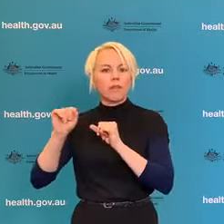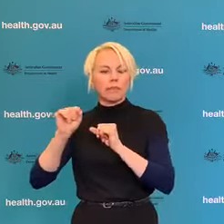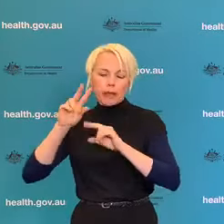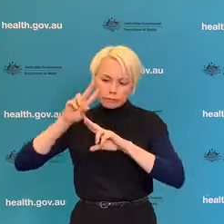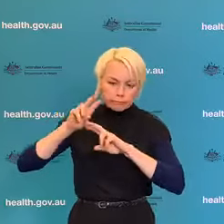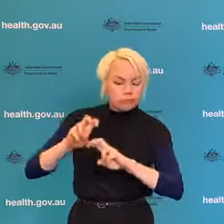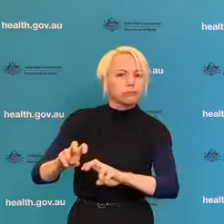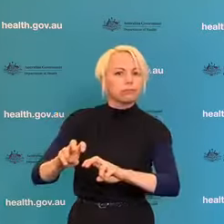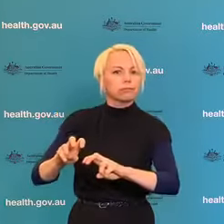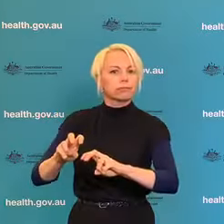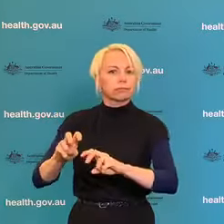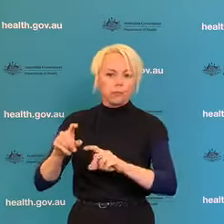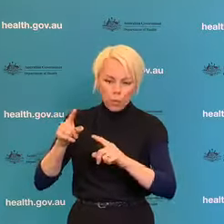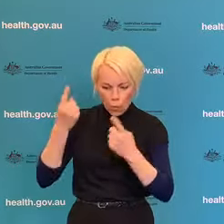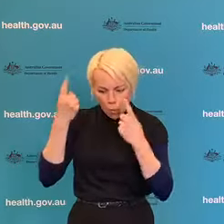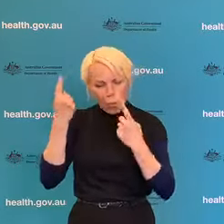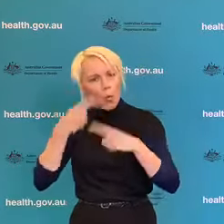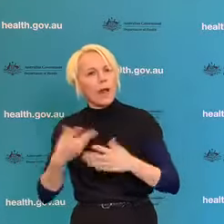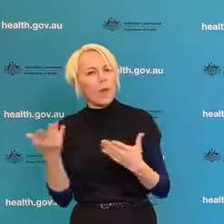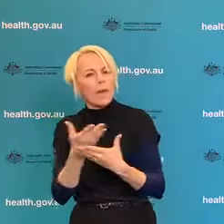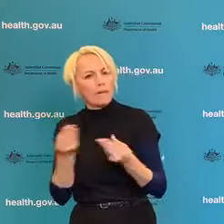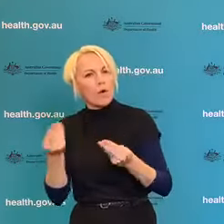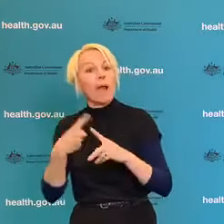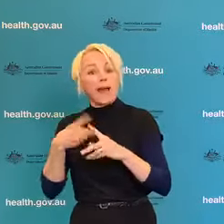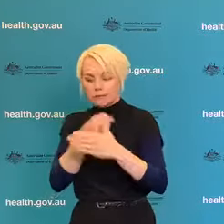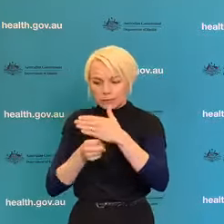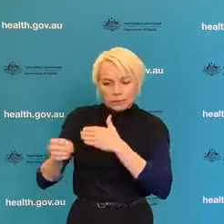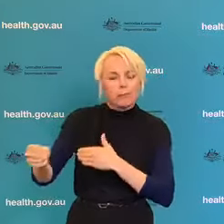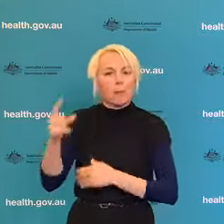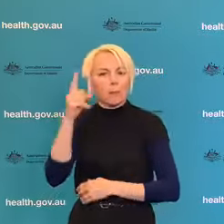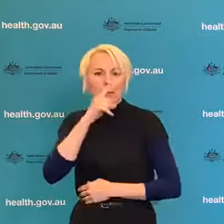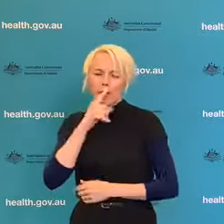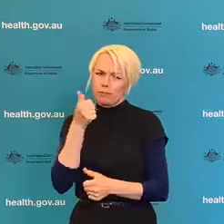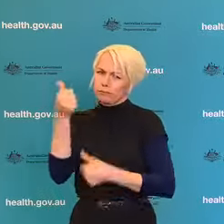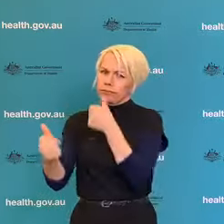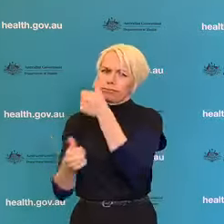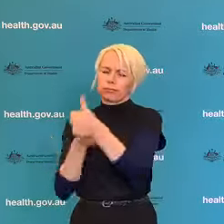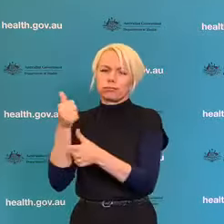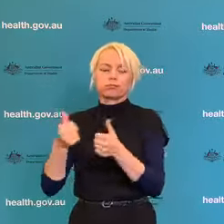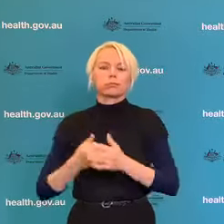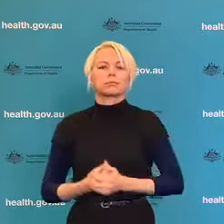and isolate. 141 people remain in hospital today